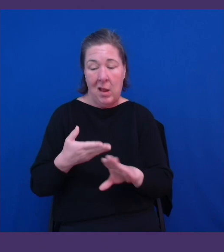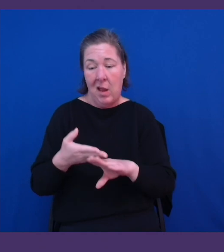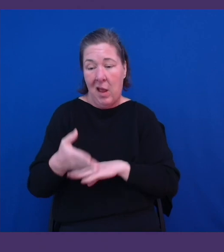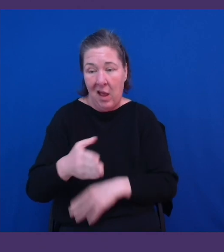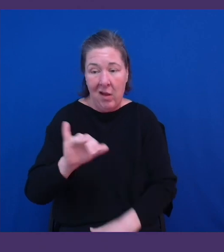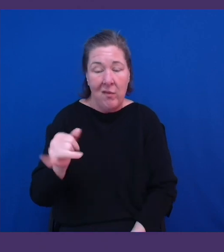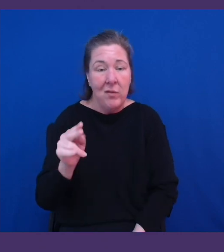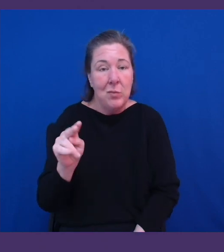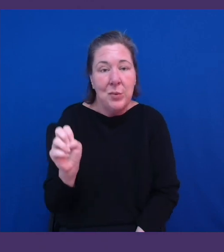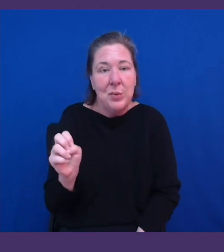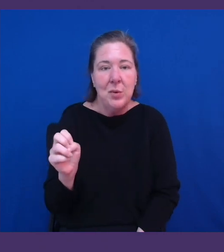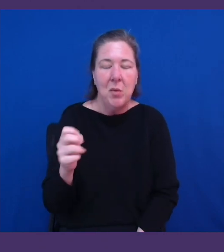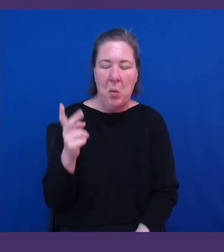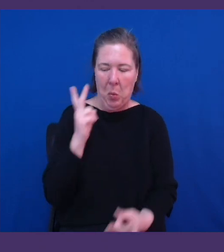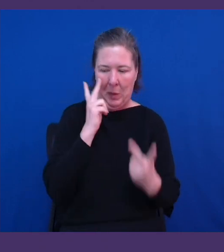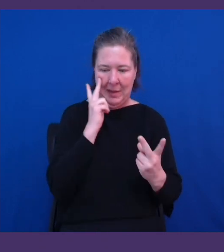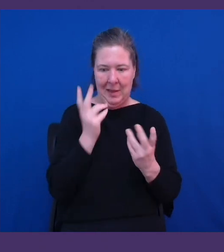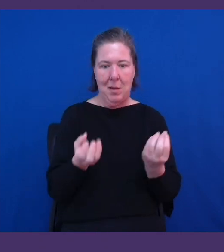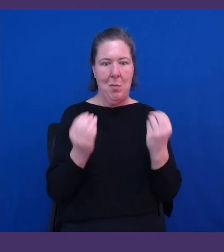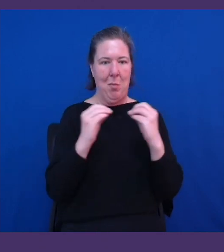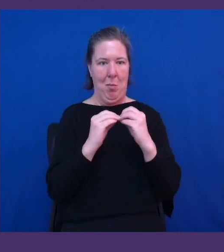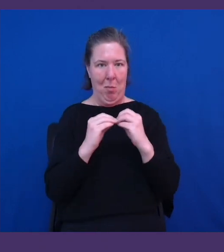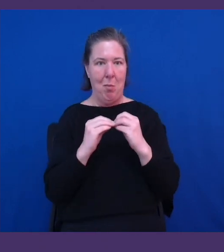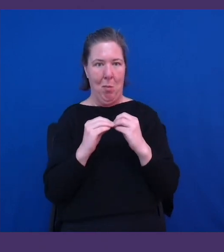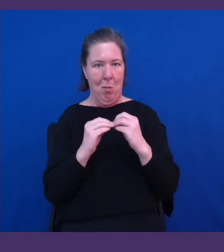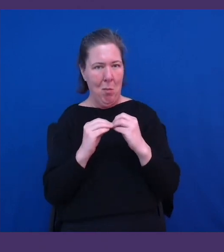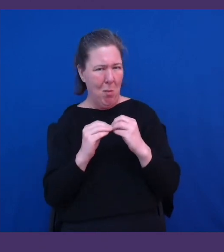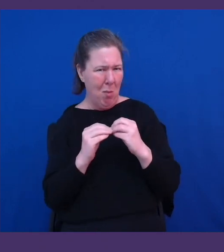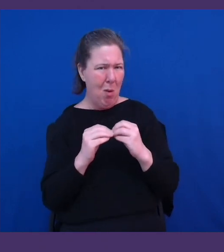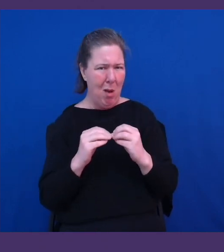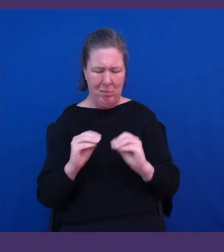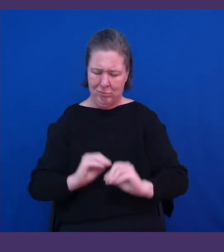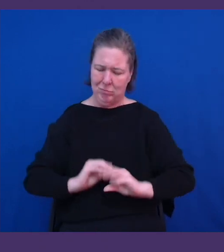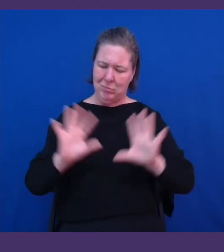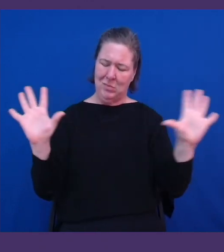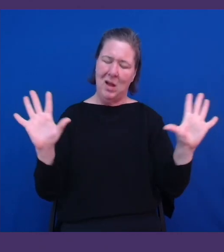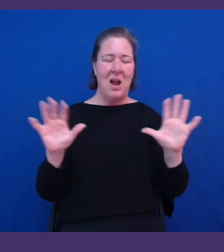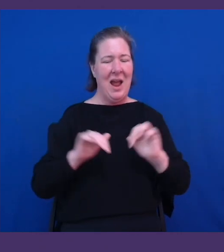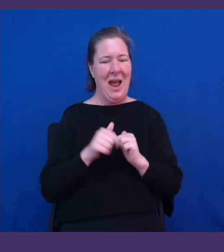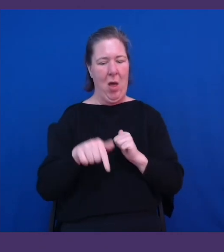we will see much more clarity on how this is working hopefully.